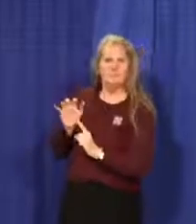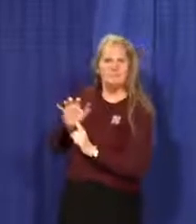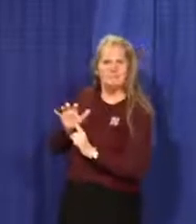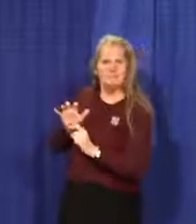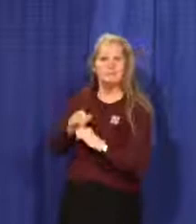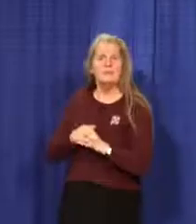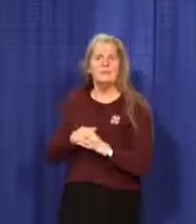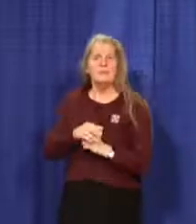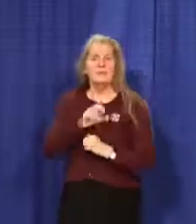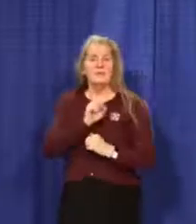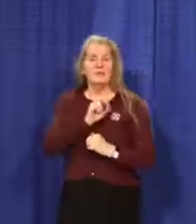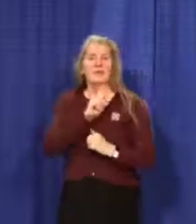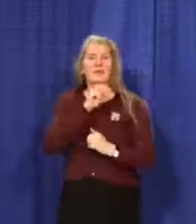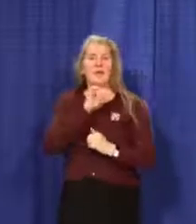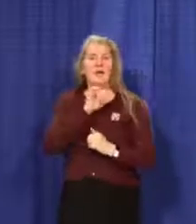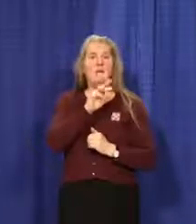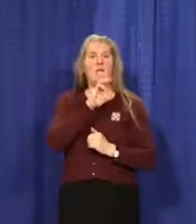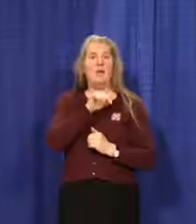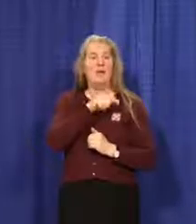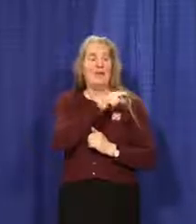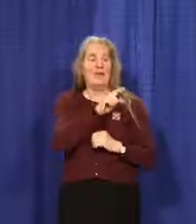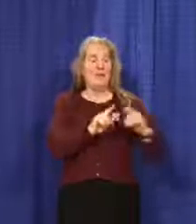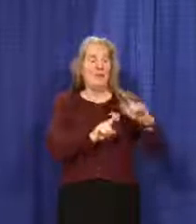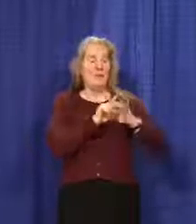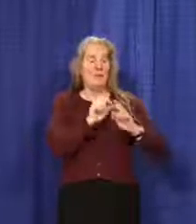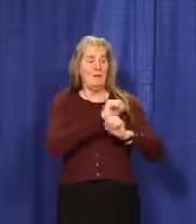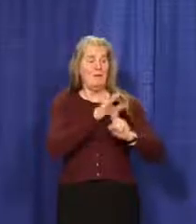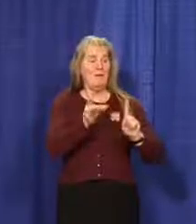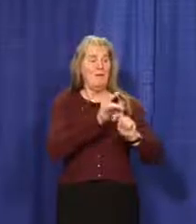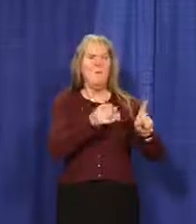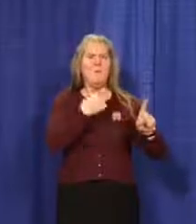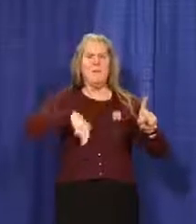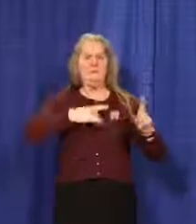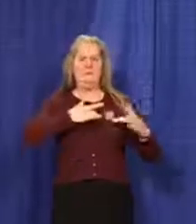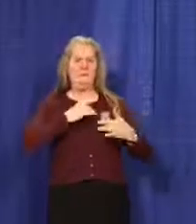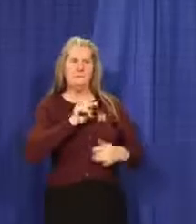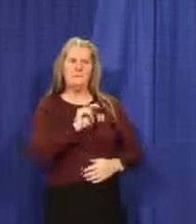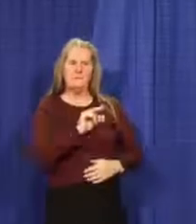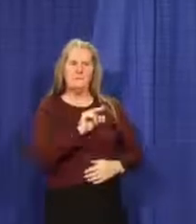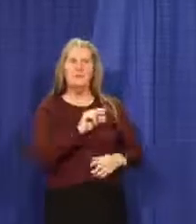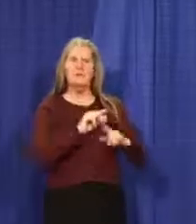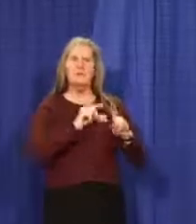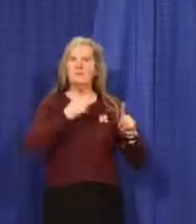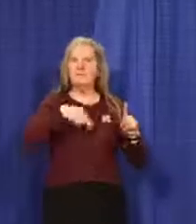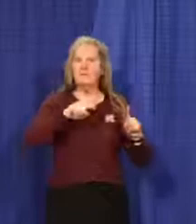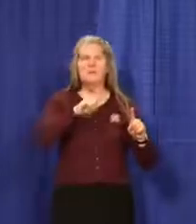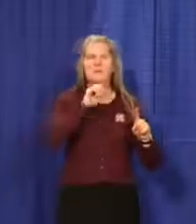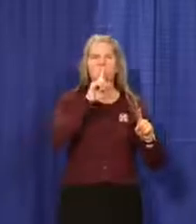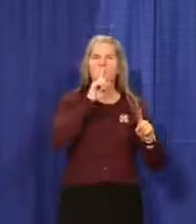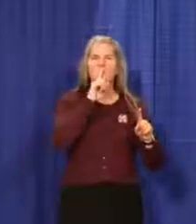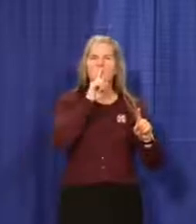I know cases in Skagway have caused some concern here in the territory but they have not